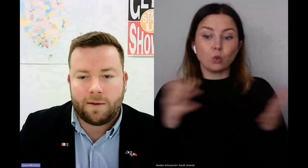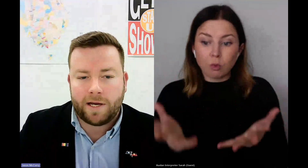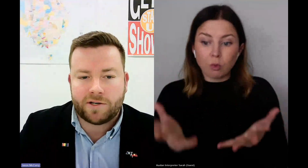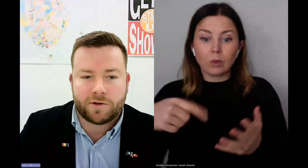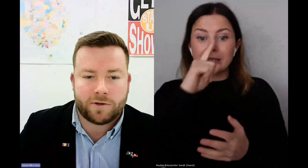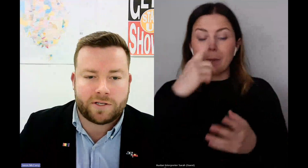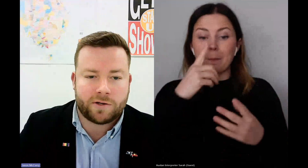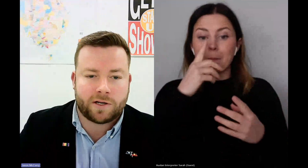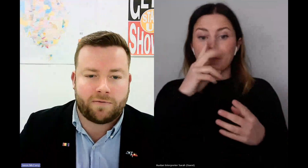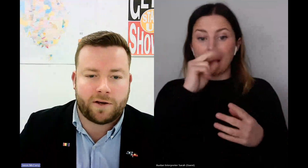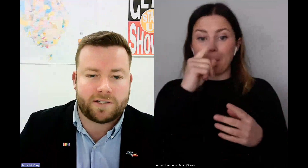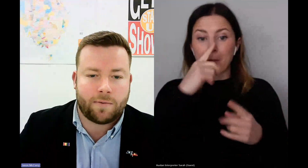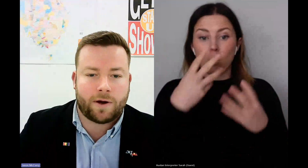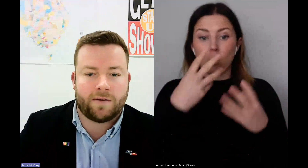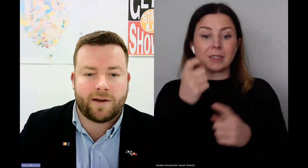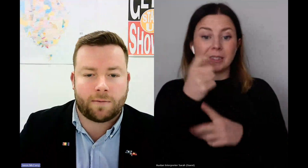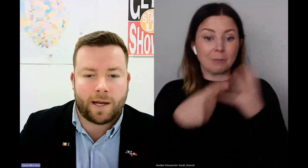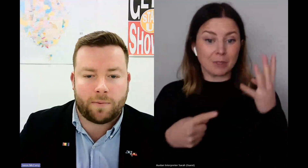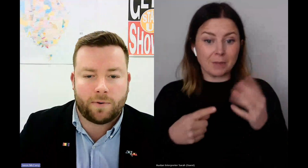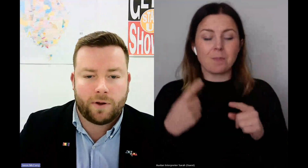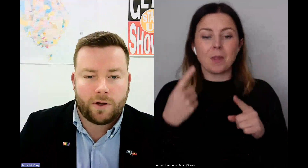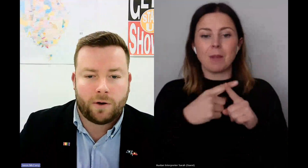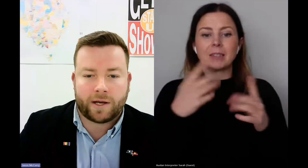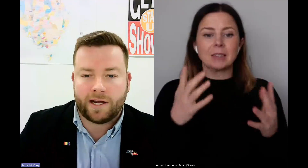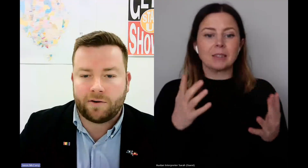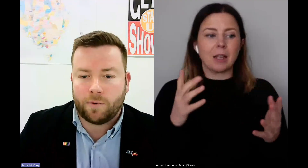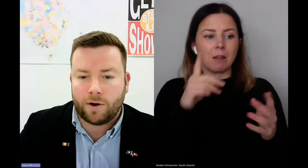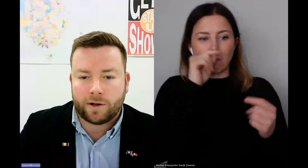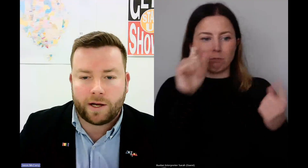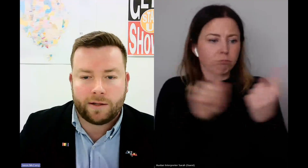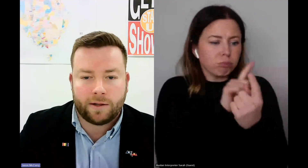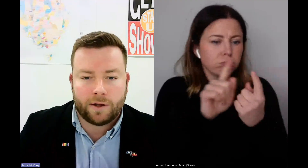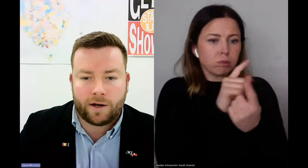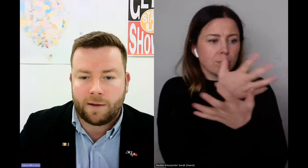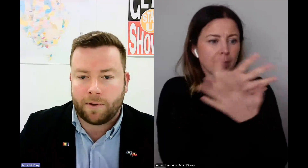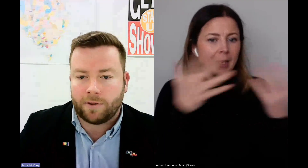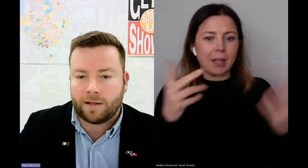and be introduced to a diverse network of young people who are keen to work and learn and build